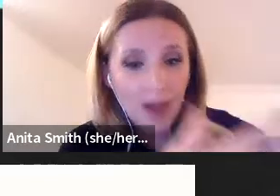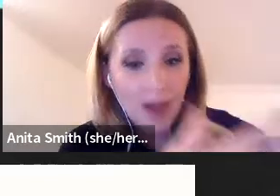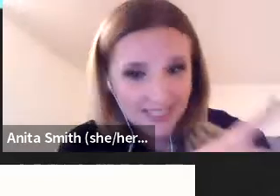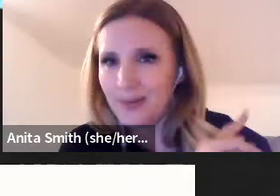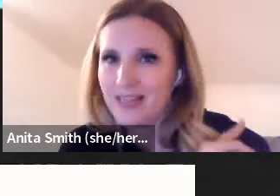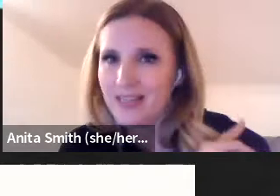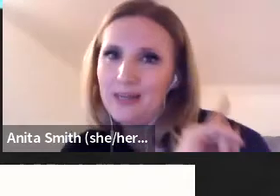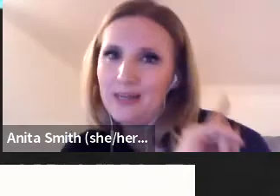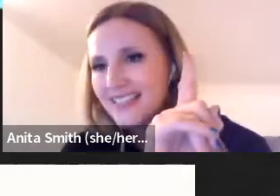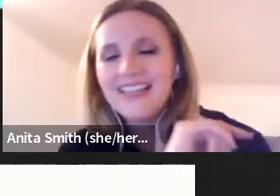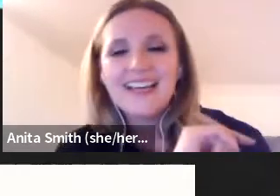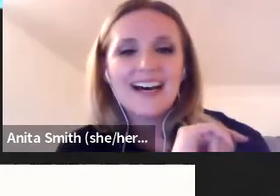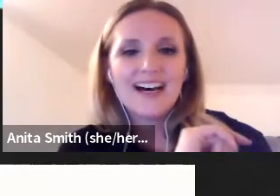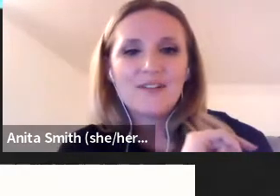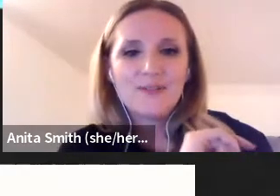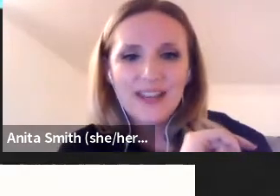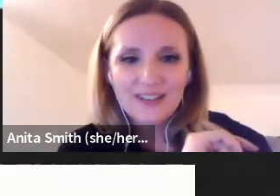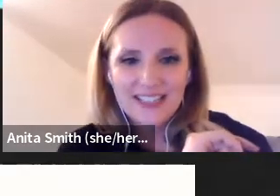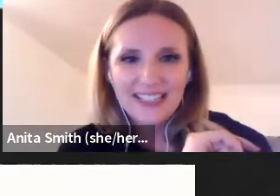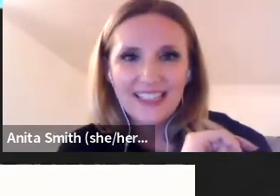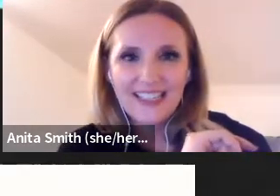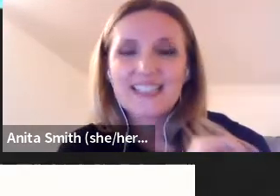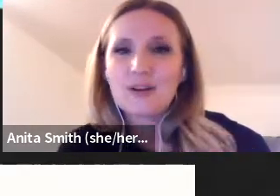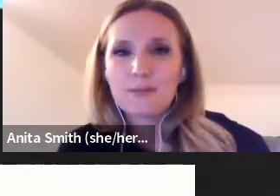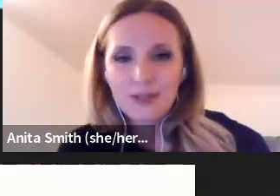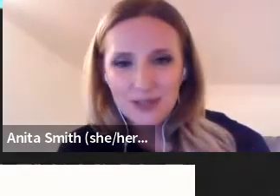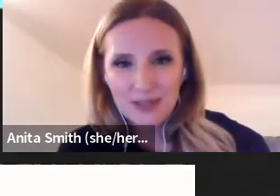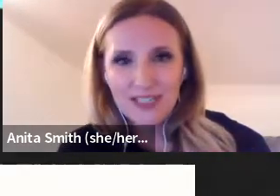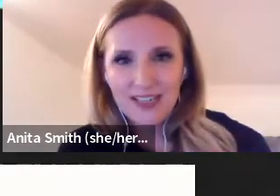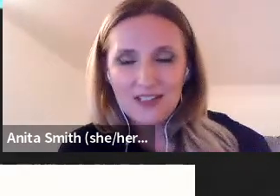But, but, but, but we recently started producing again.